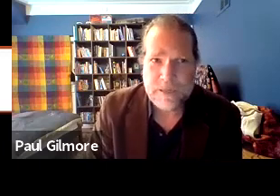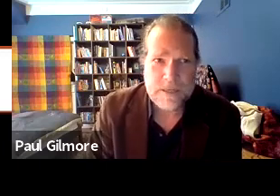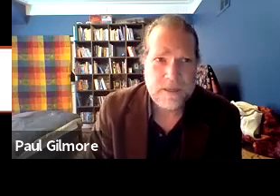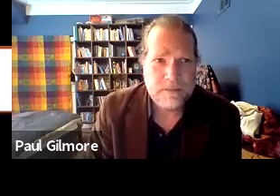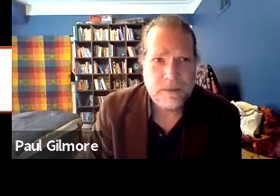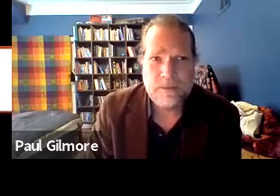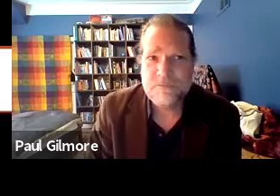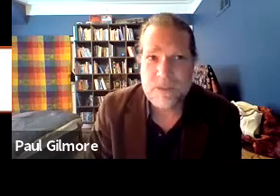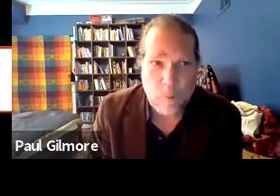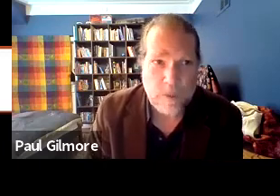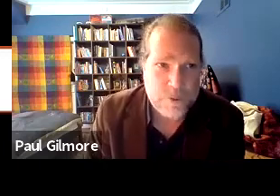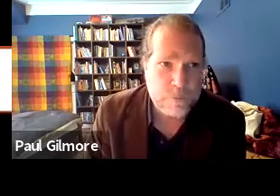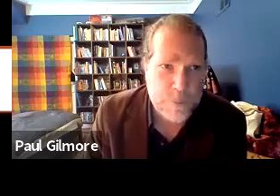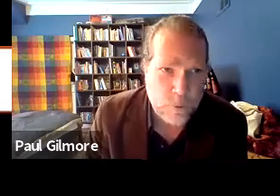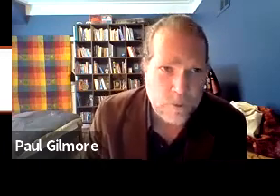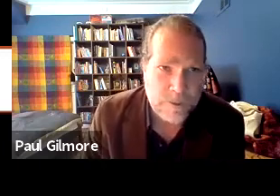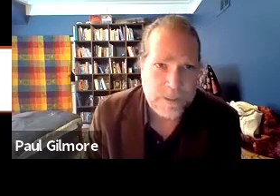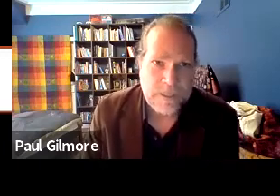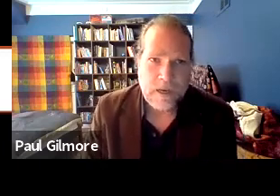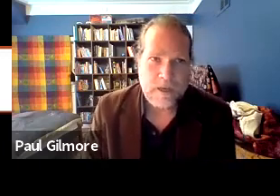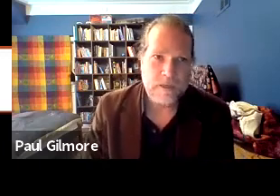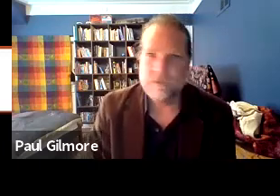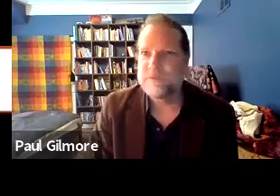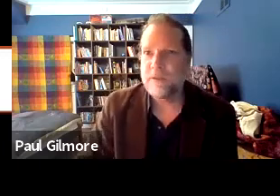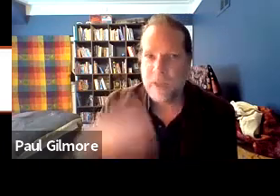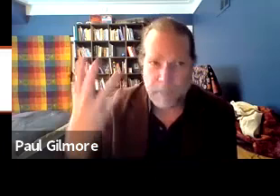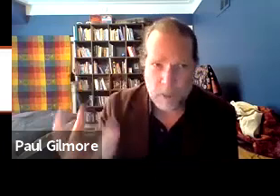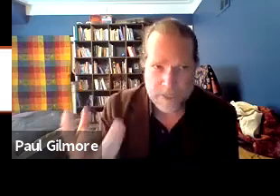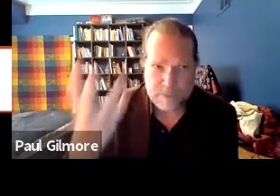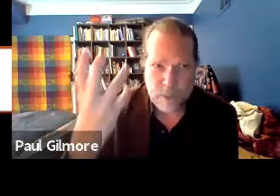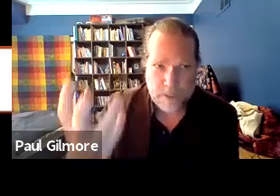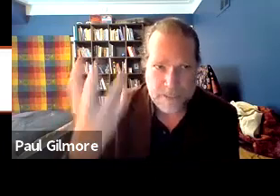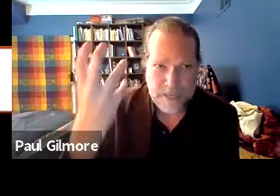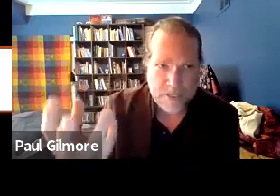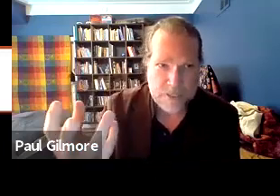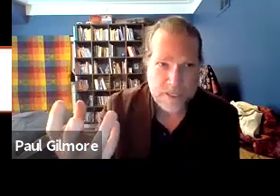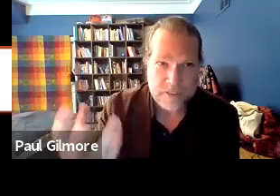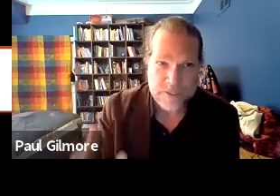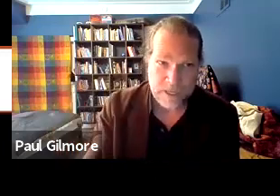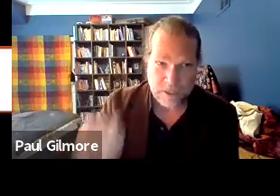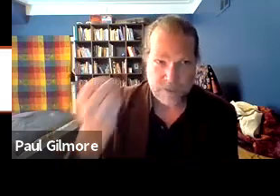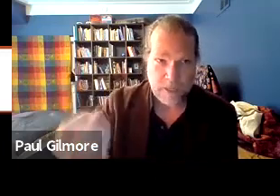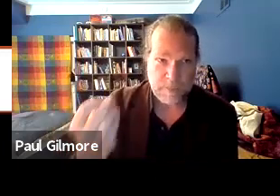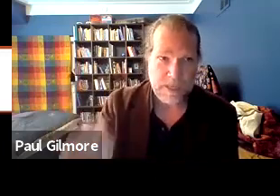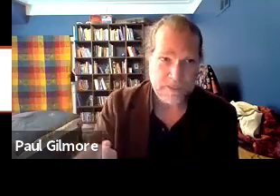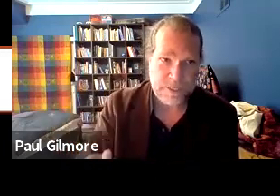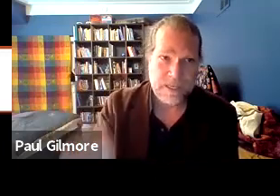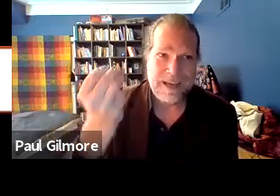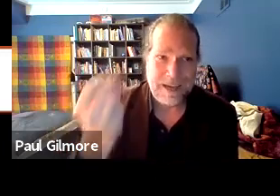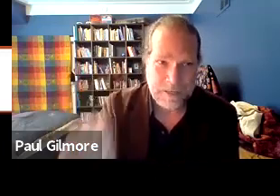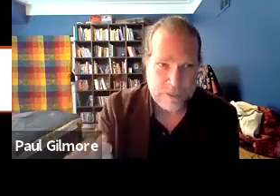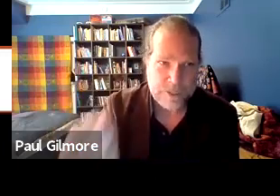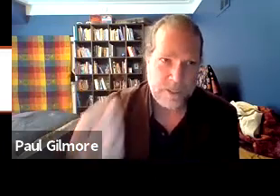based on a somewhat true story of American party, agitator. going up against Irish